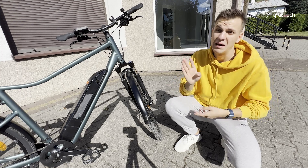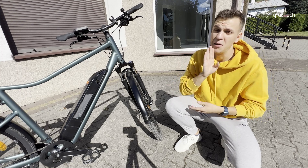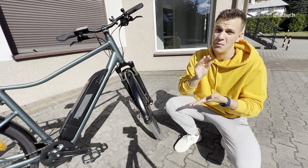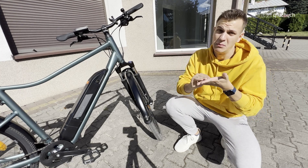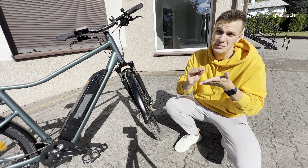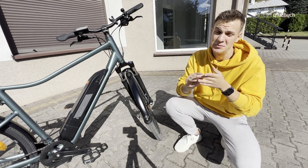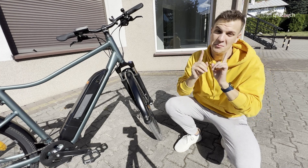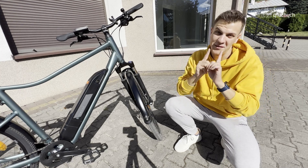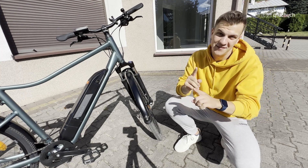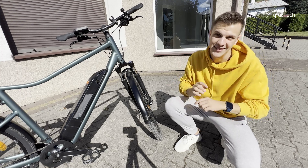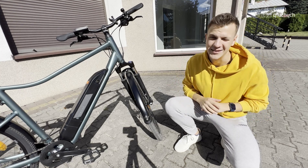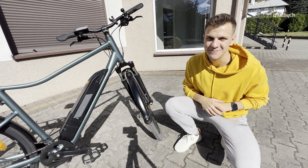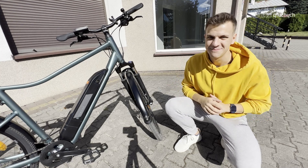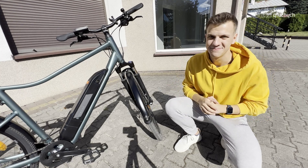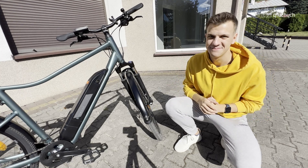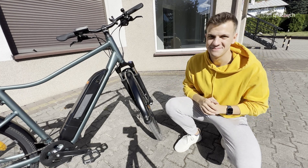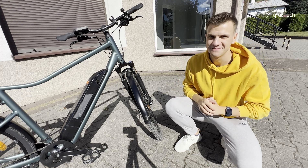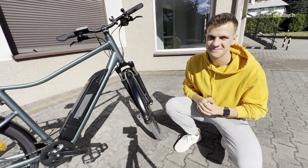It is possible that the manufacturer was not lying.